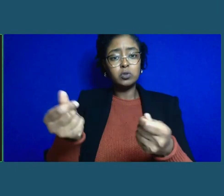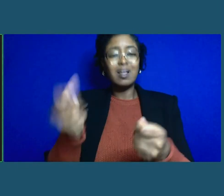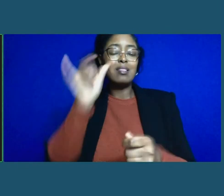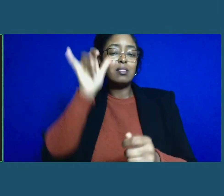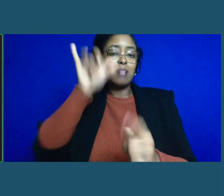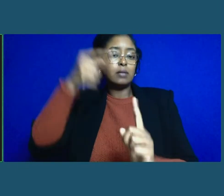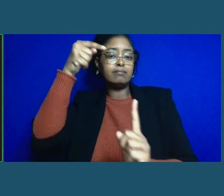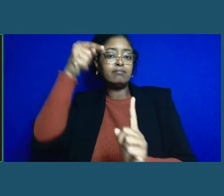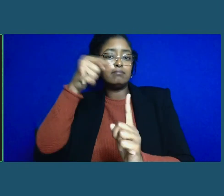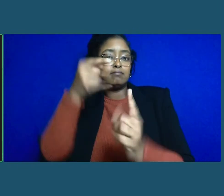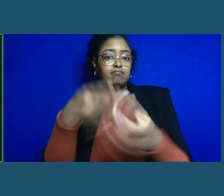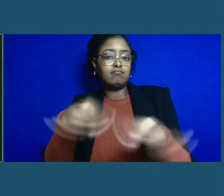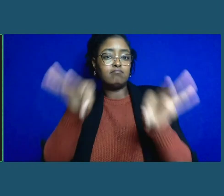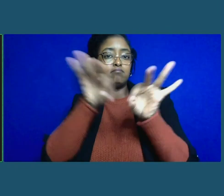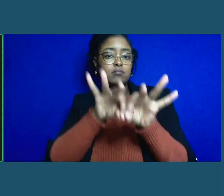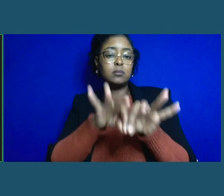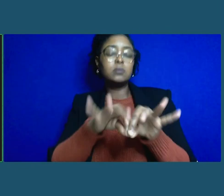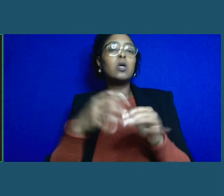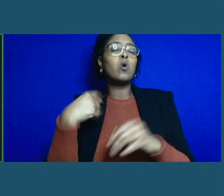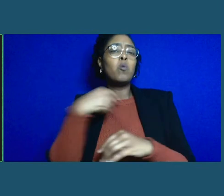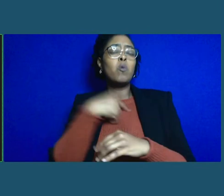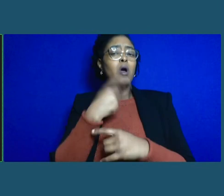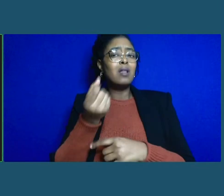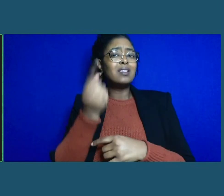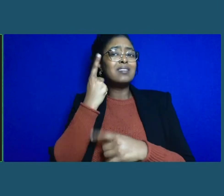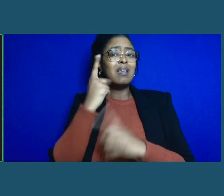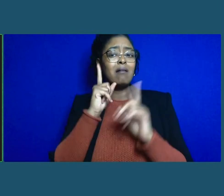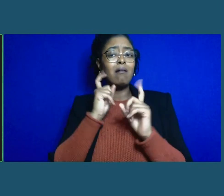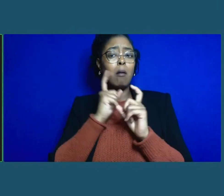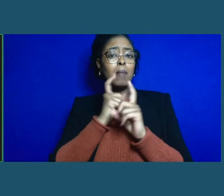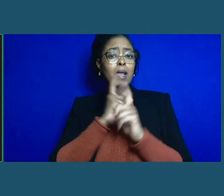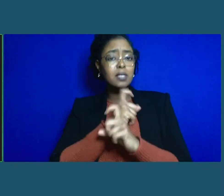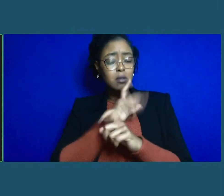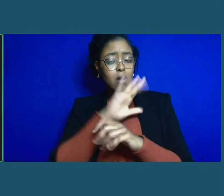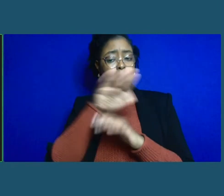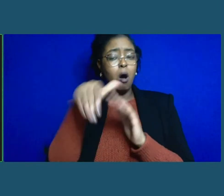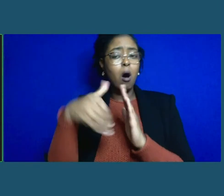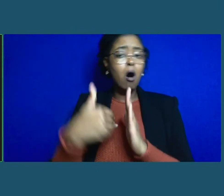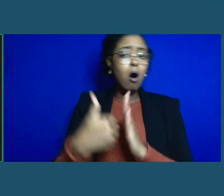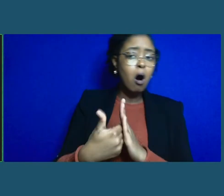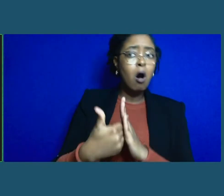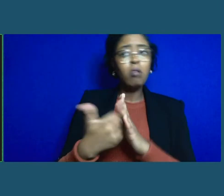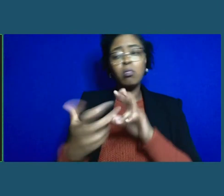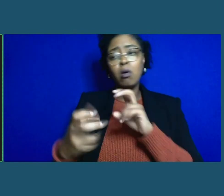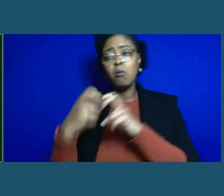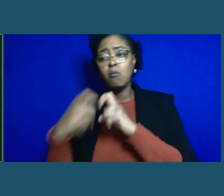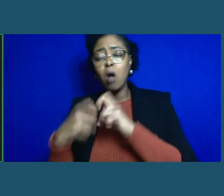that we can all be a part of the solution. That's the thing. Um